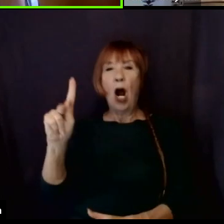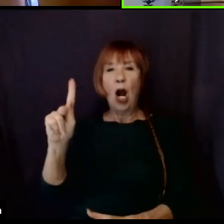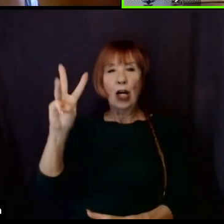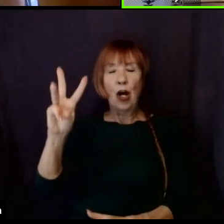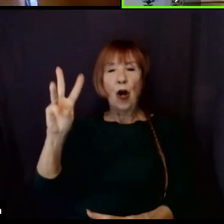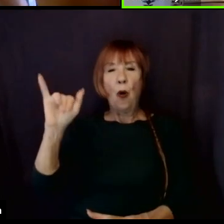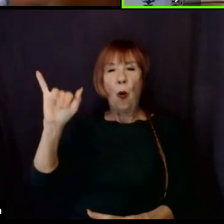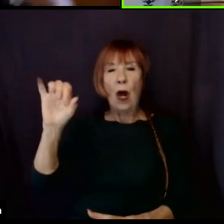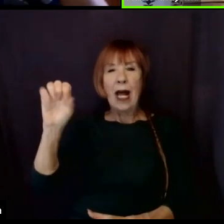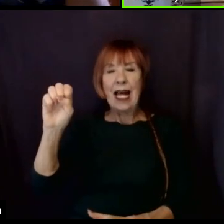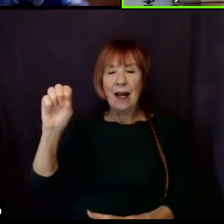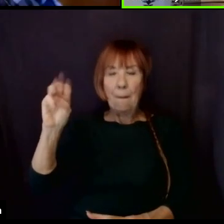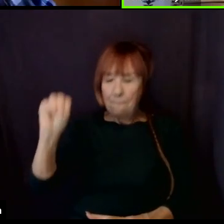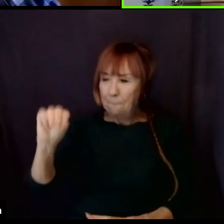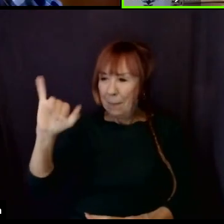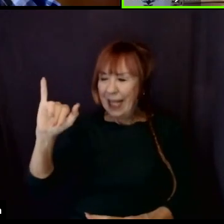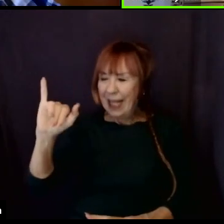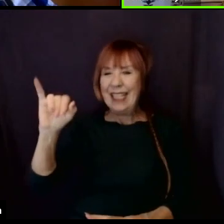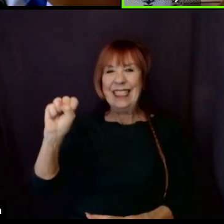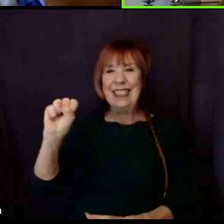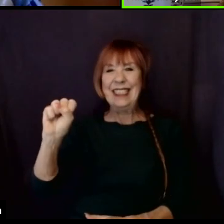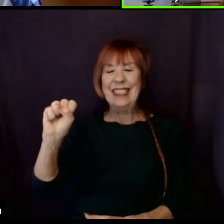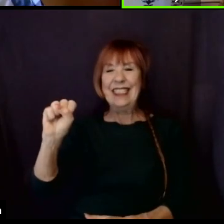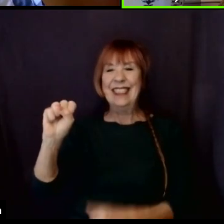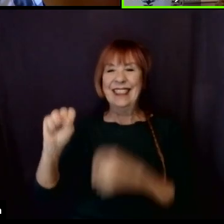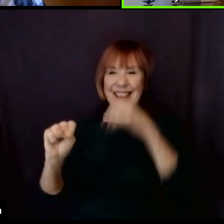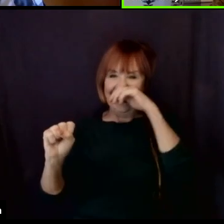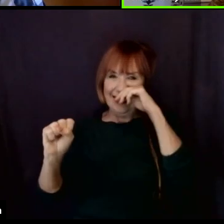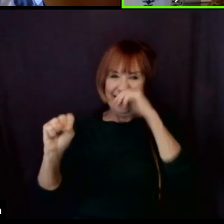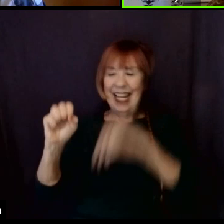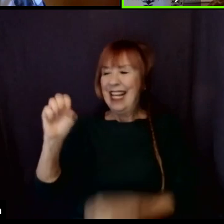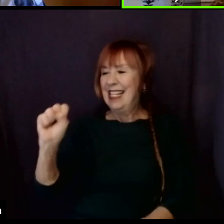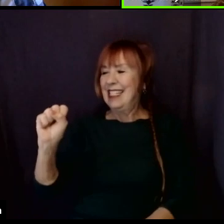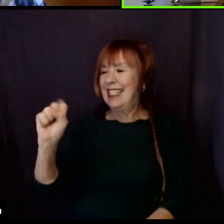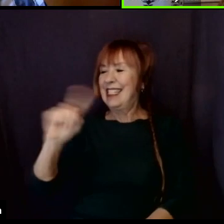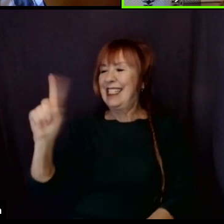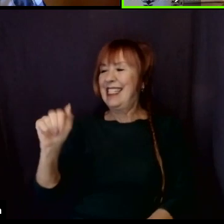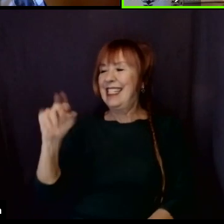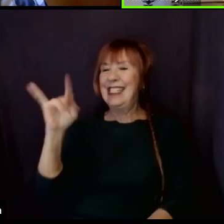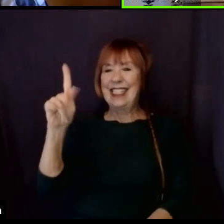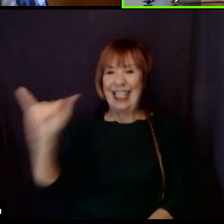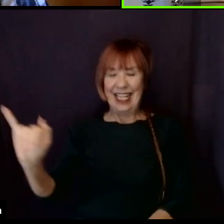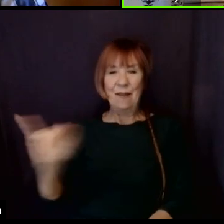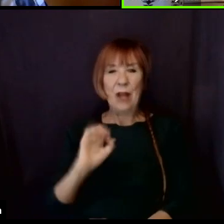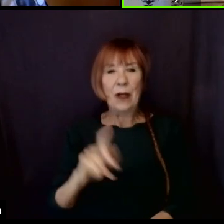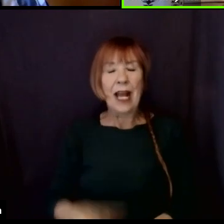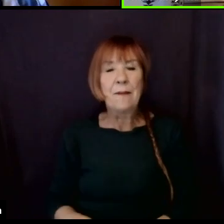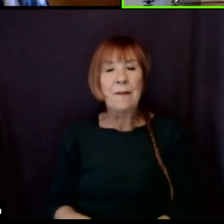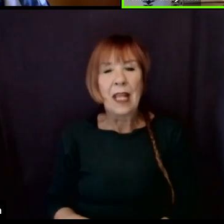Hey, everybody? Hey, how you doing? Oh, I'm great and I am just realizing very intensely